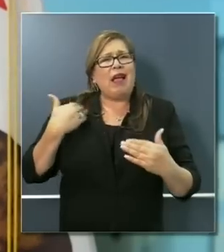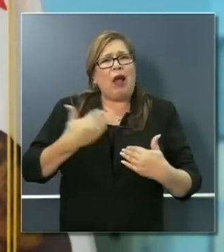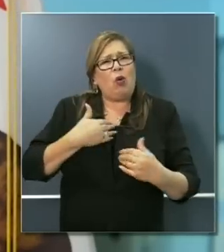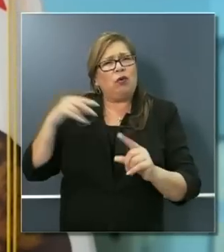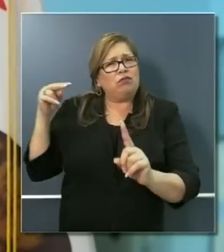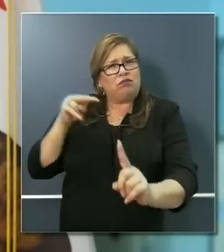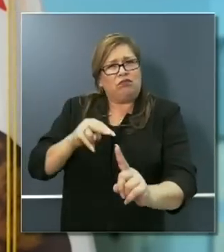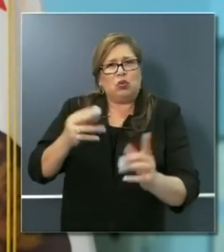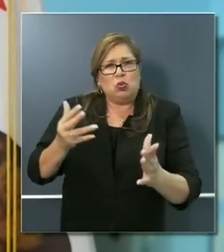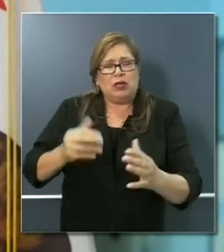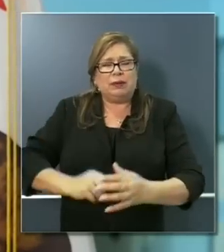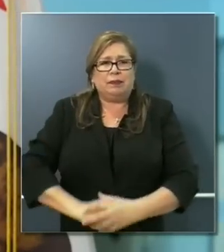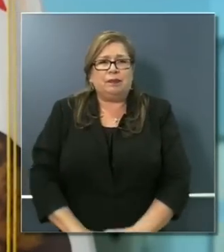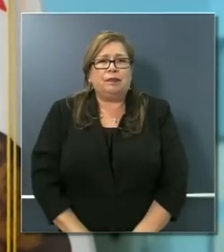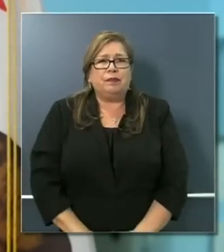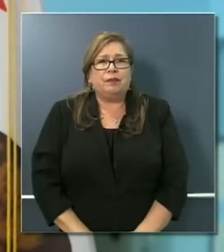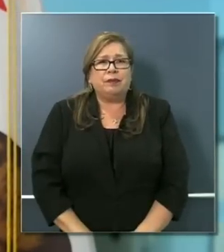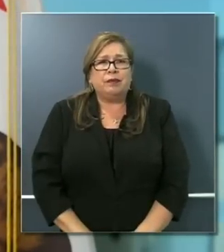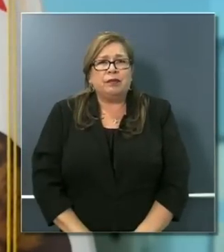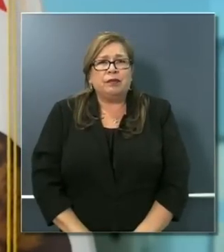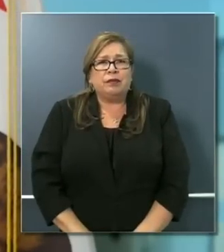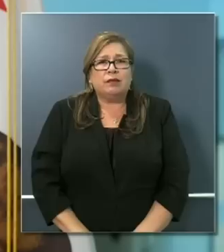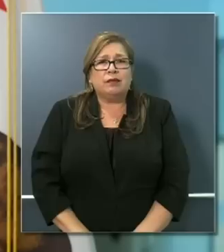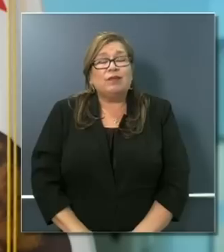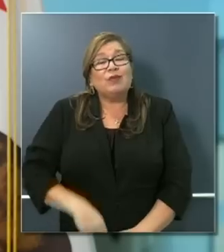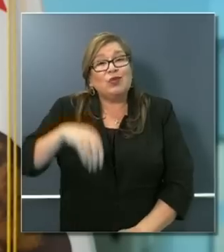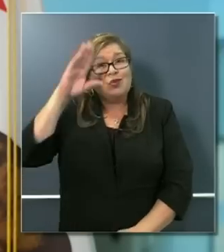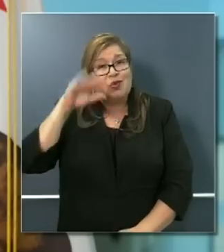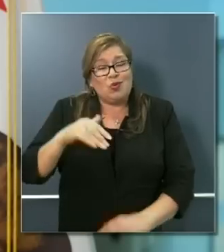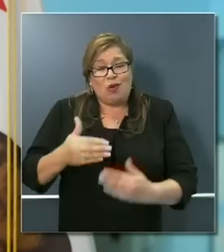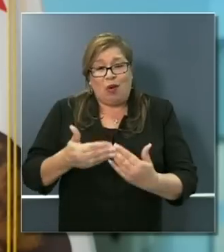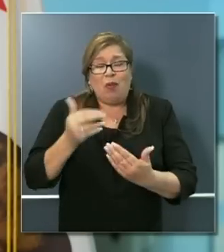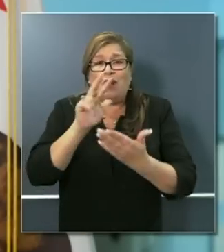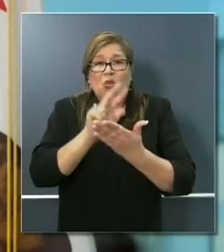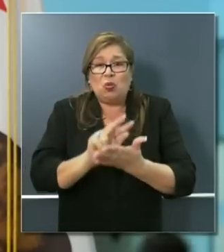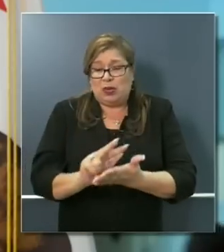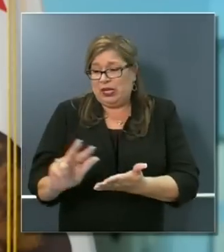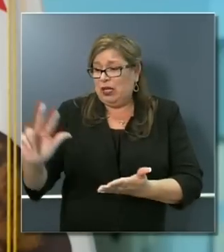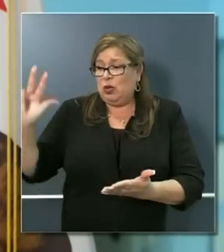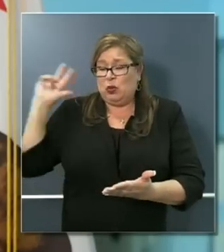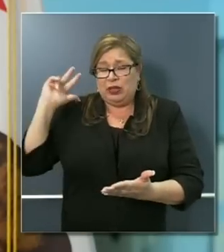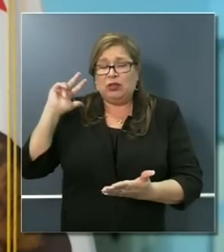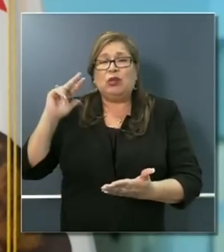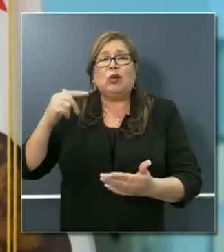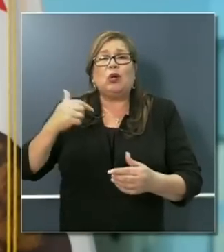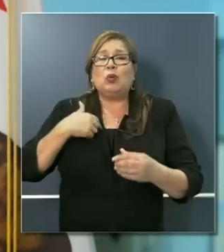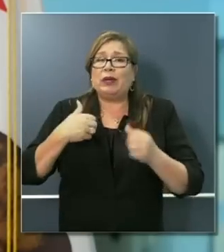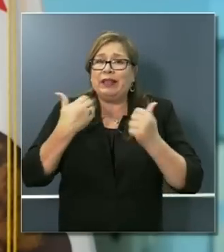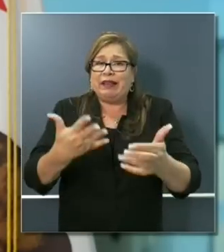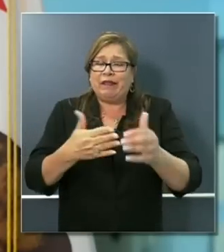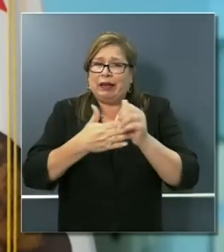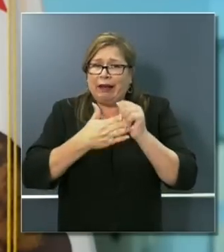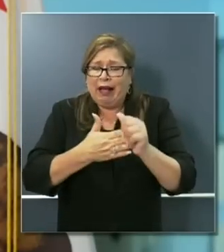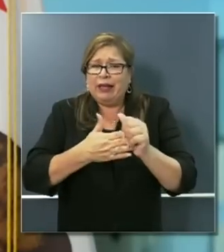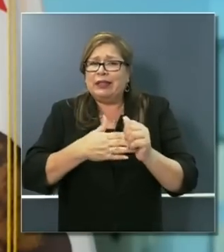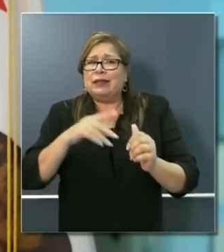WE'VE BEEN TALKING ABOUT MODELS AND TALKING ABOUT FLATTENING THE CURVE. TODAY, I WILL TALK YOU THROUGH HOW CALIFORNIA HAS BEEN LOOKING AT THIS.